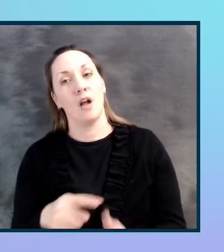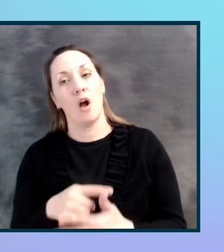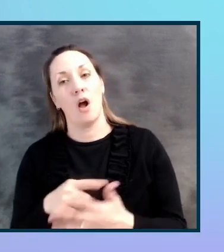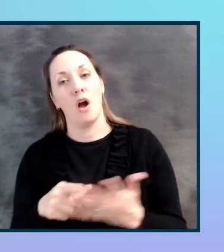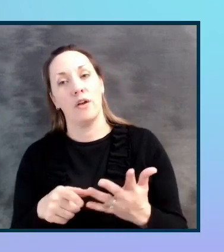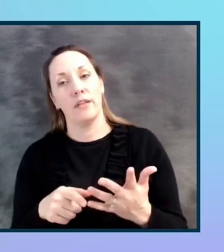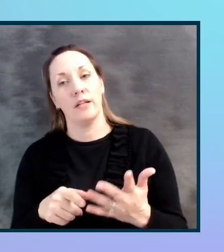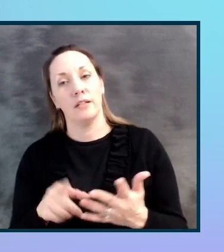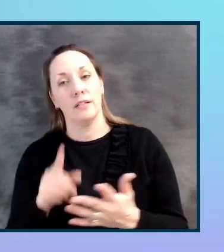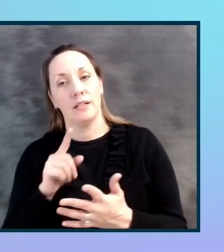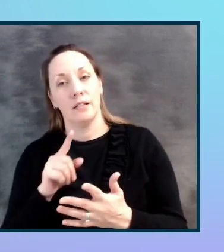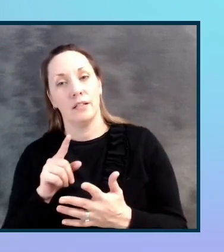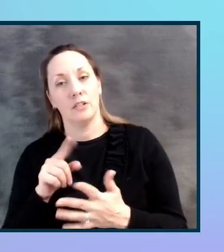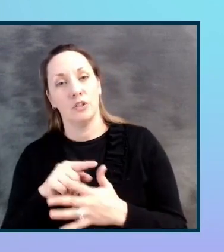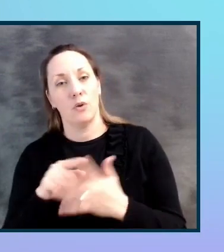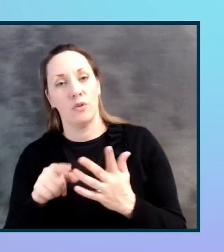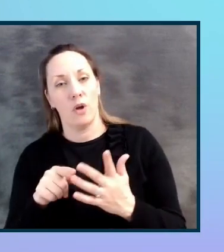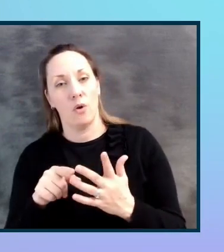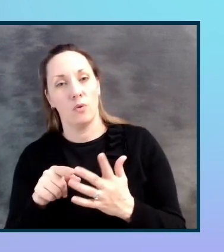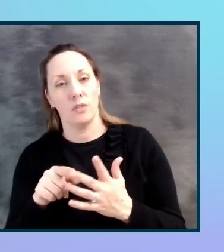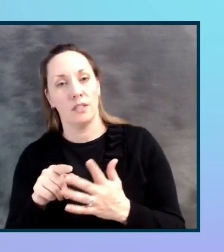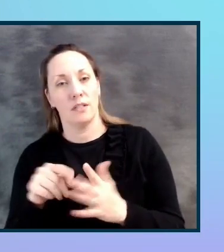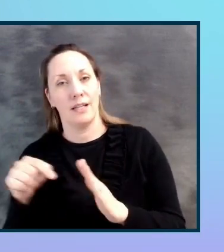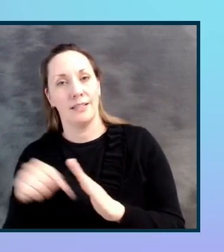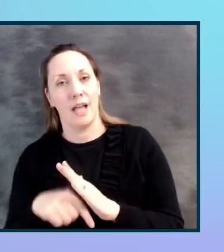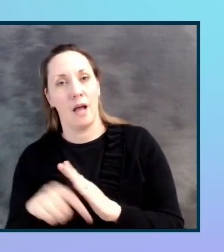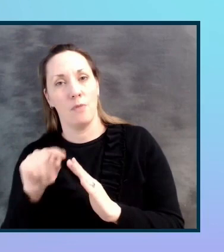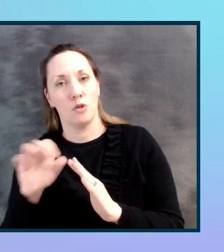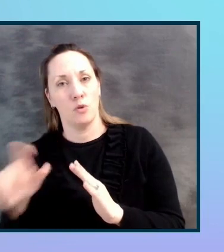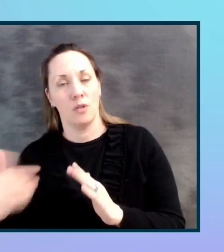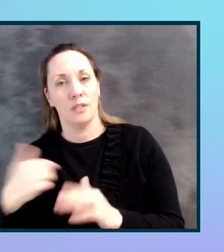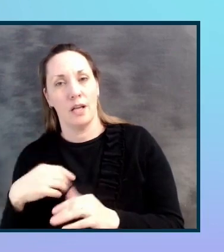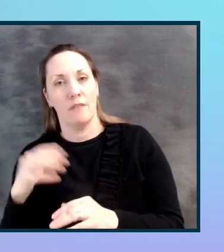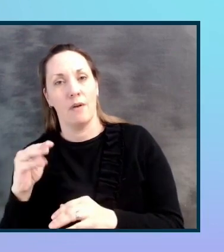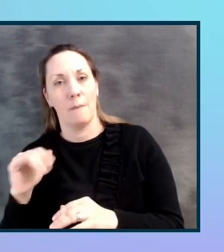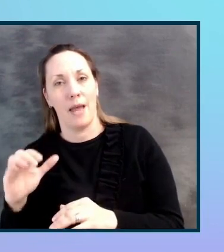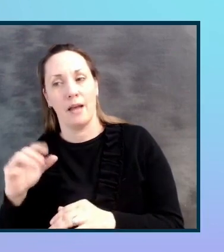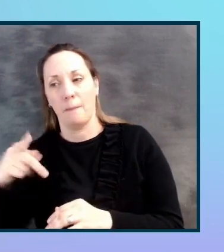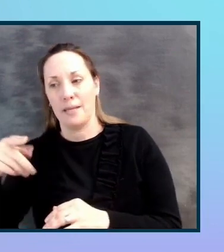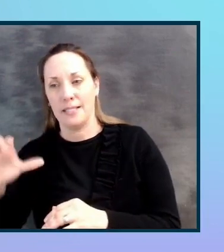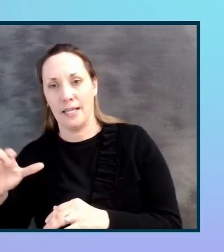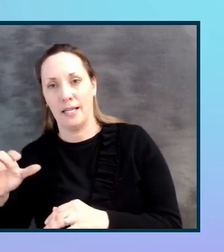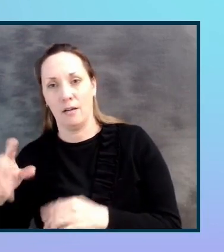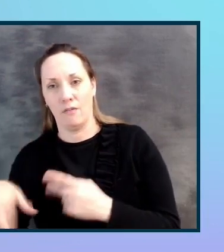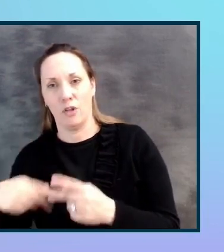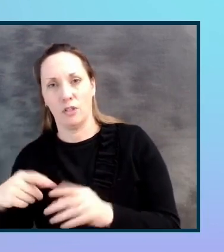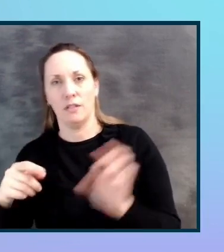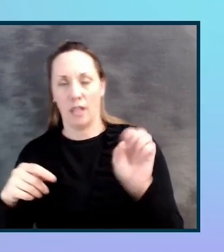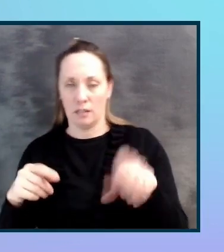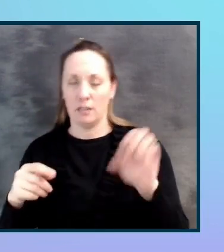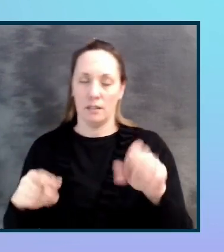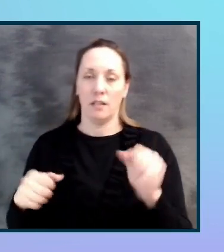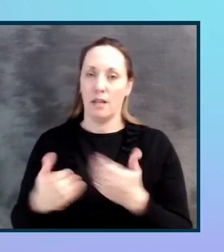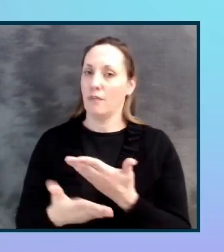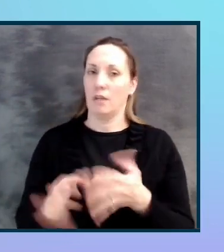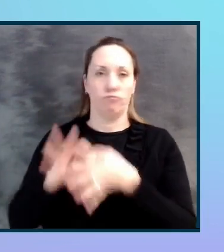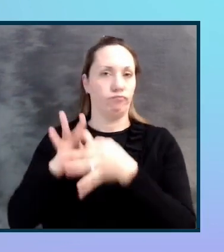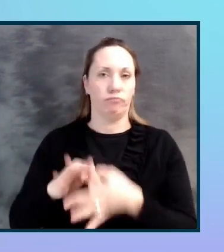Do these dev tools have both Mac and PC versions? Our team have a mix of both. I think that's a yes for everything we've talked about today, right? - Yep.